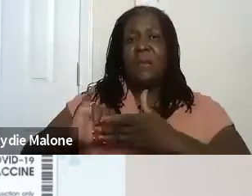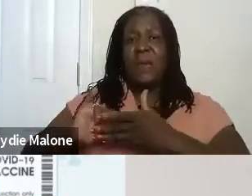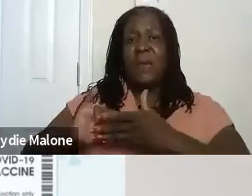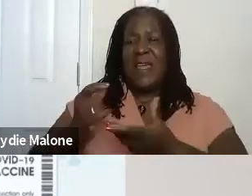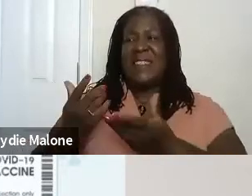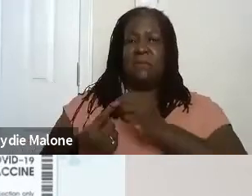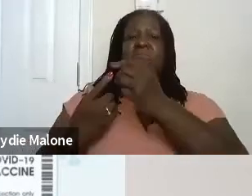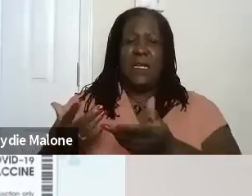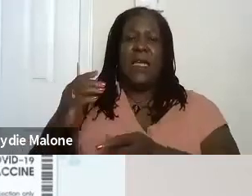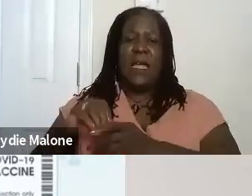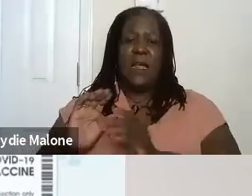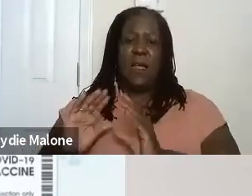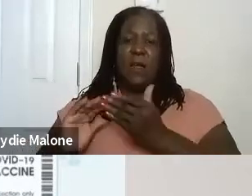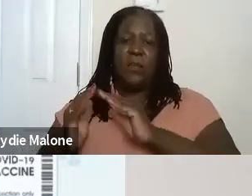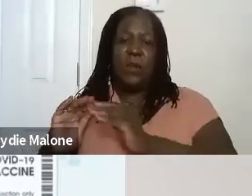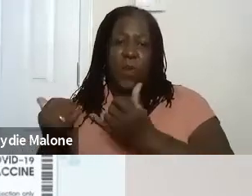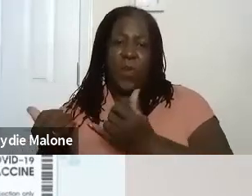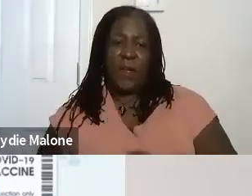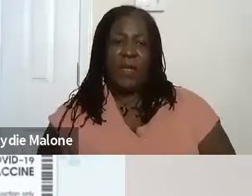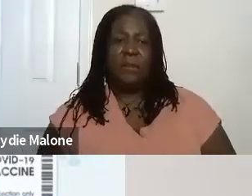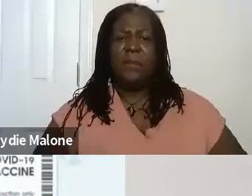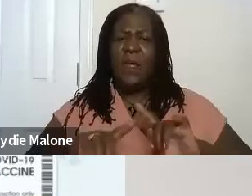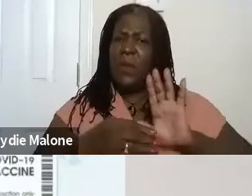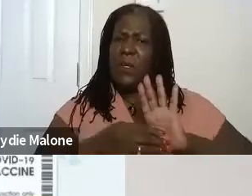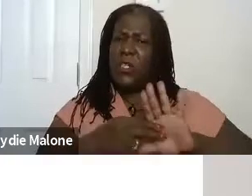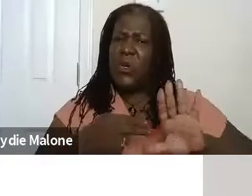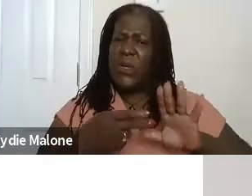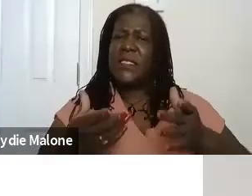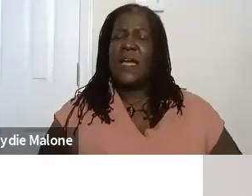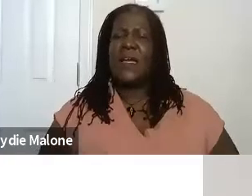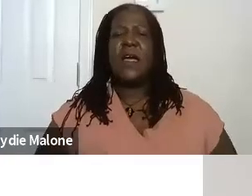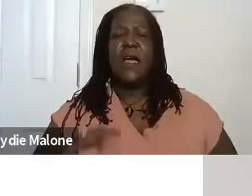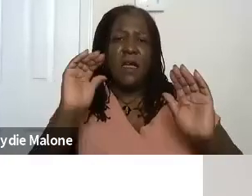I thought I would just show you a slide that compares, in children, how often people need